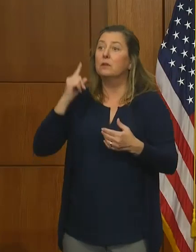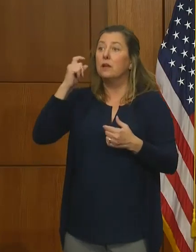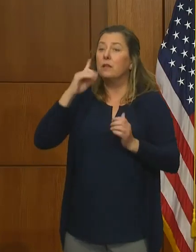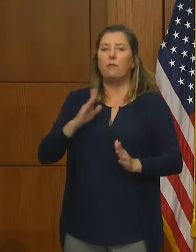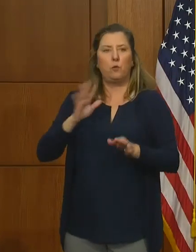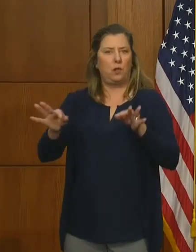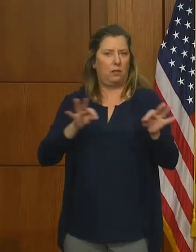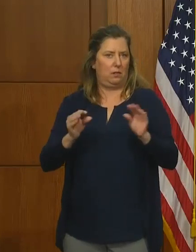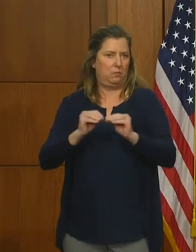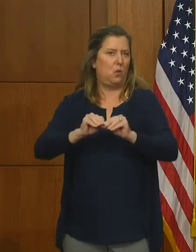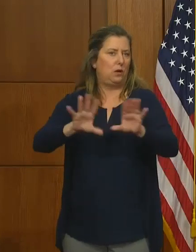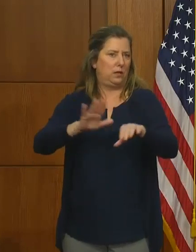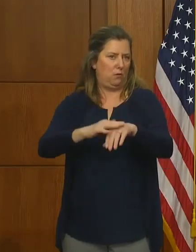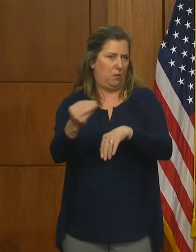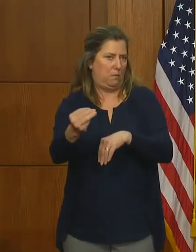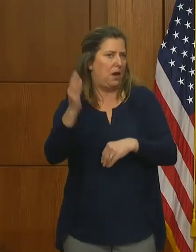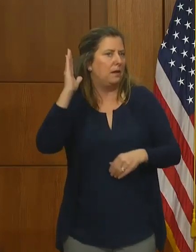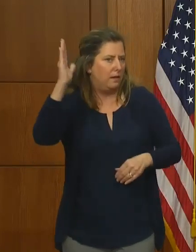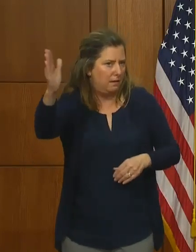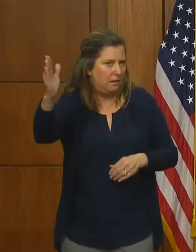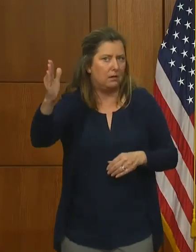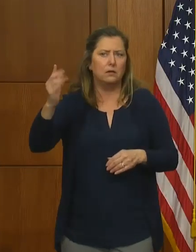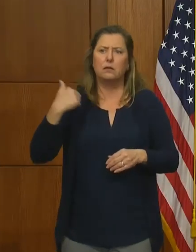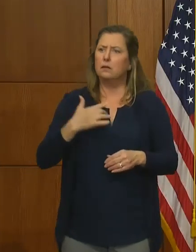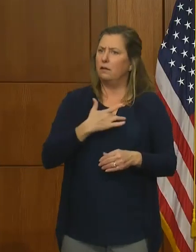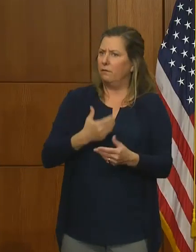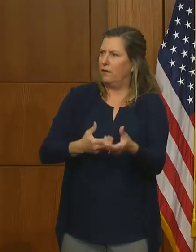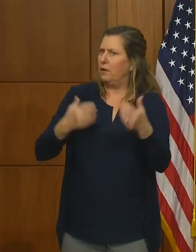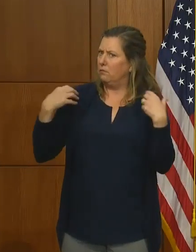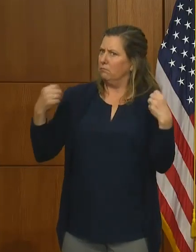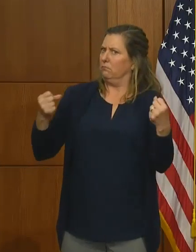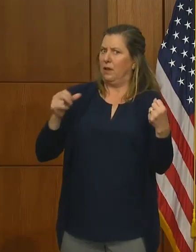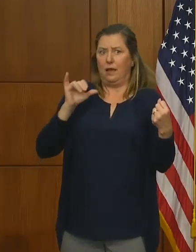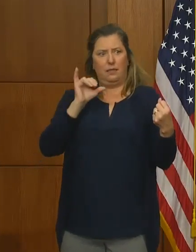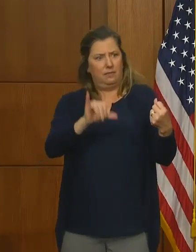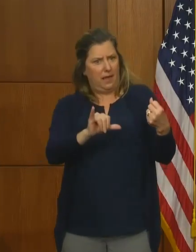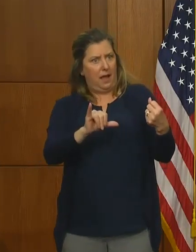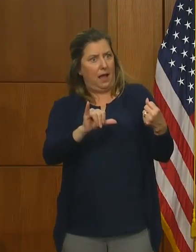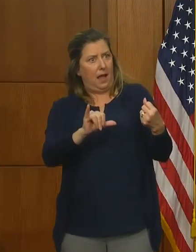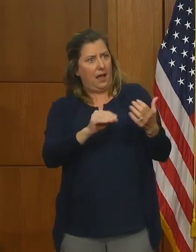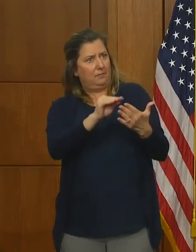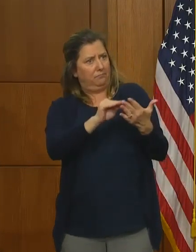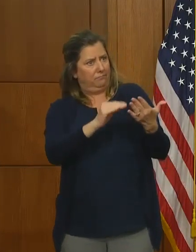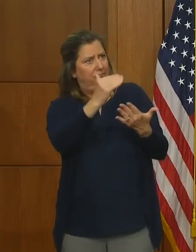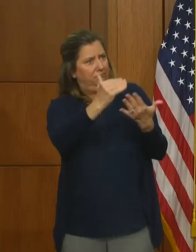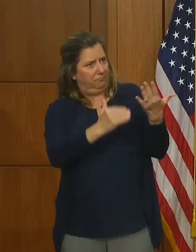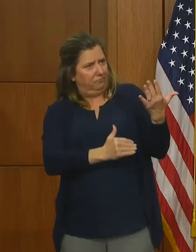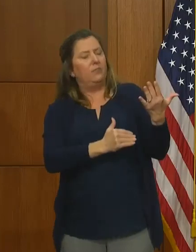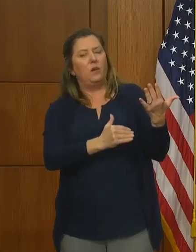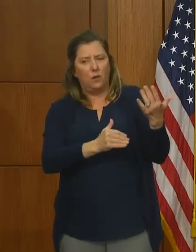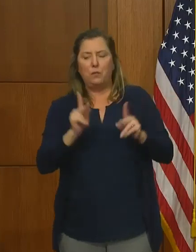RESPONSIBLE A WELL THOUGHT OUT AND SO THE GOVERNOR WATER TICKET LIKE THAT MORE ON MONDAY. BUT WE BUT WE BELIEVE